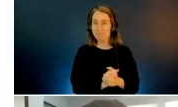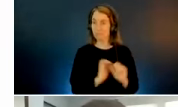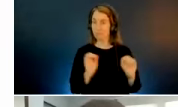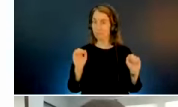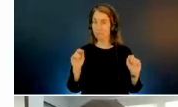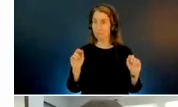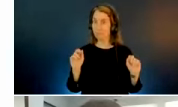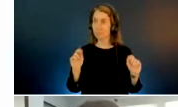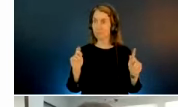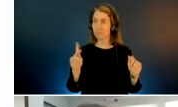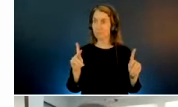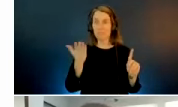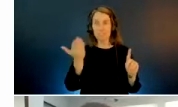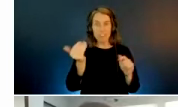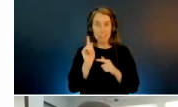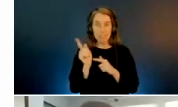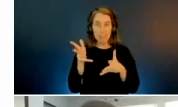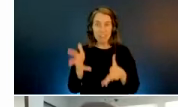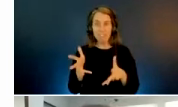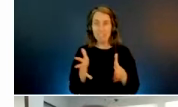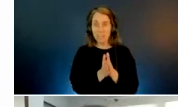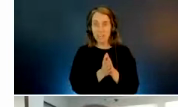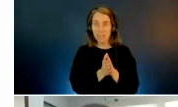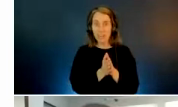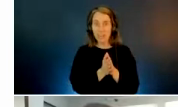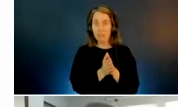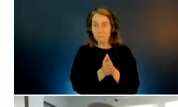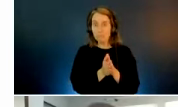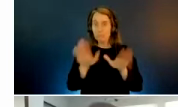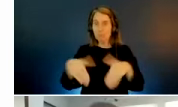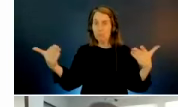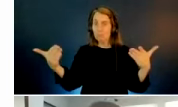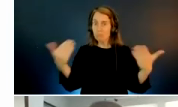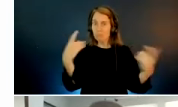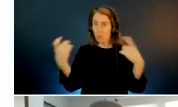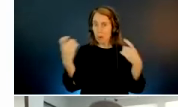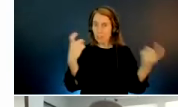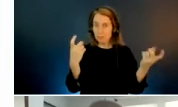we've got about 15 minutes left definitely open it up for questions i don't know if there are a